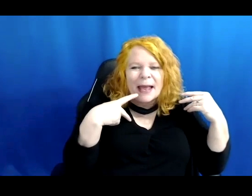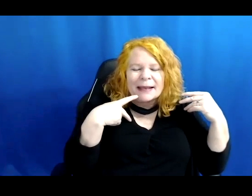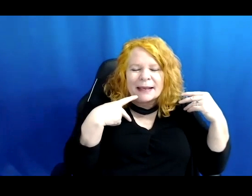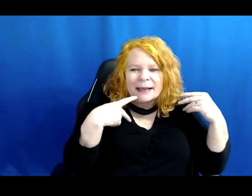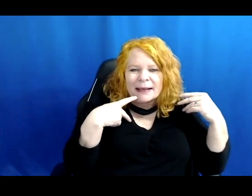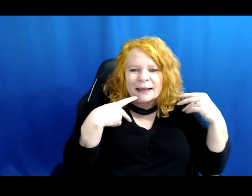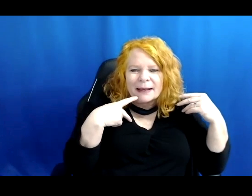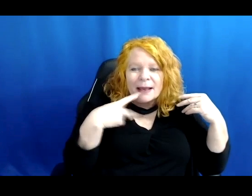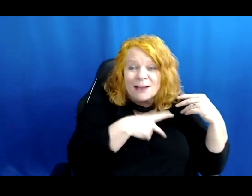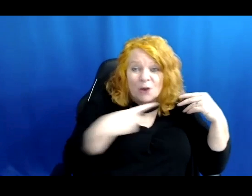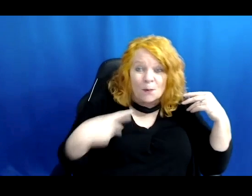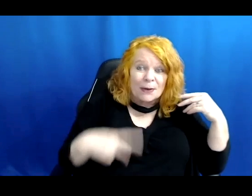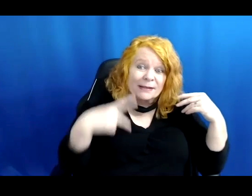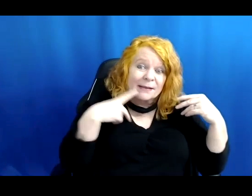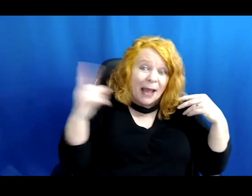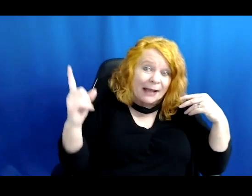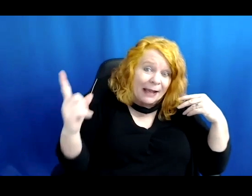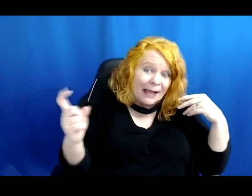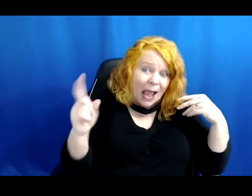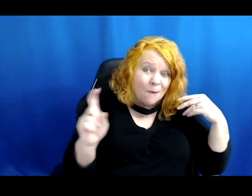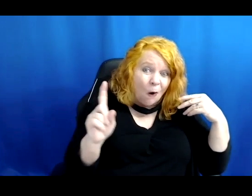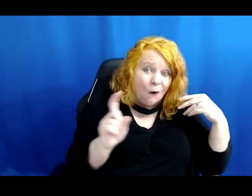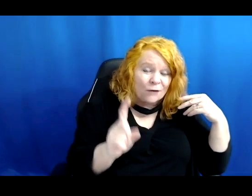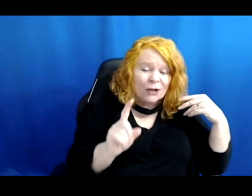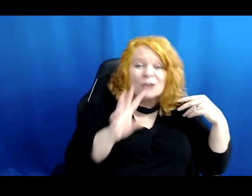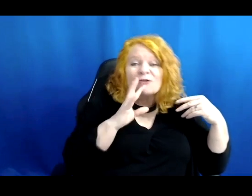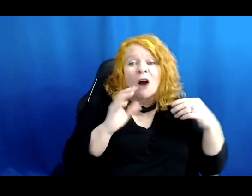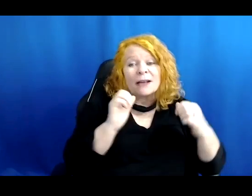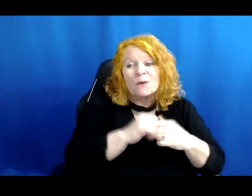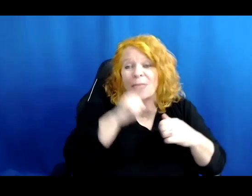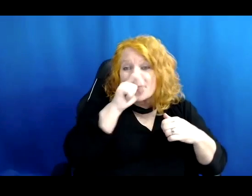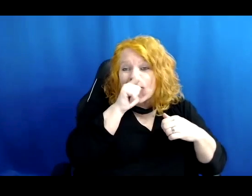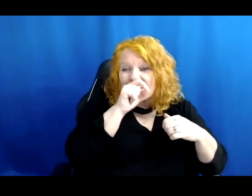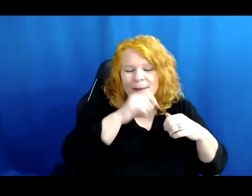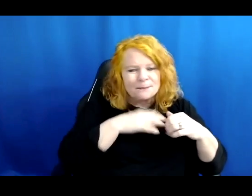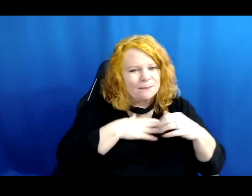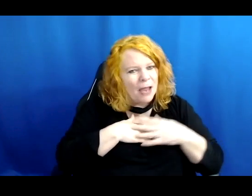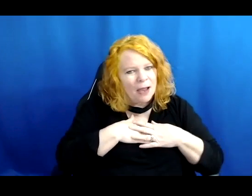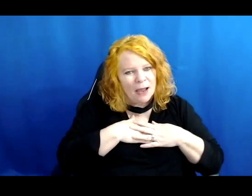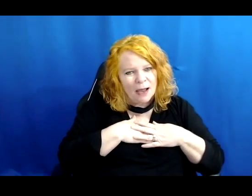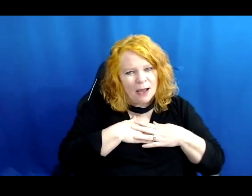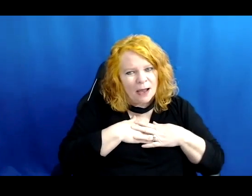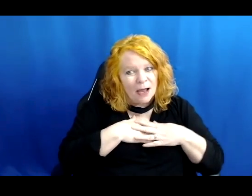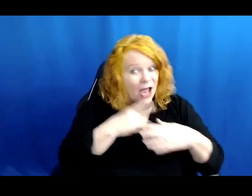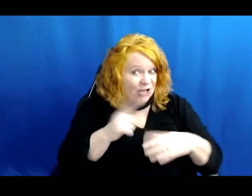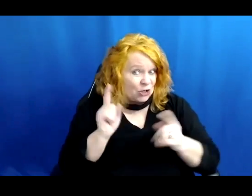to talk to the parrot. “Have you ever met a princess before little parrot?